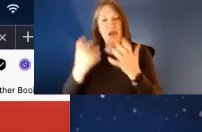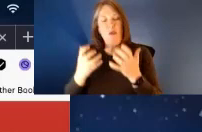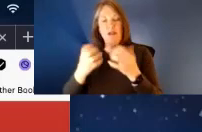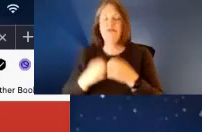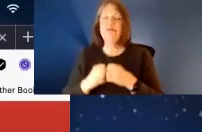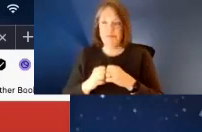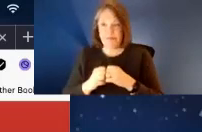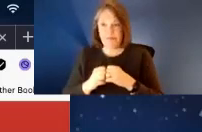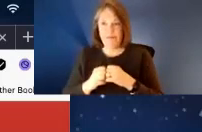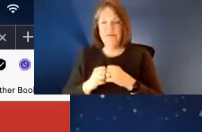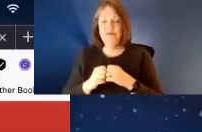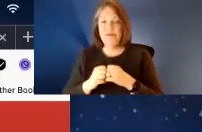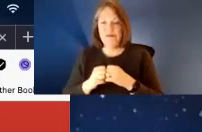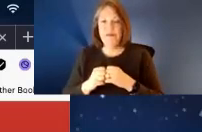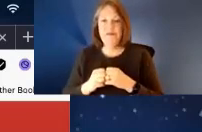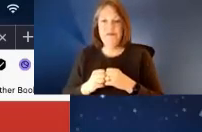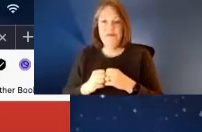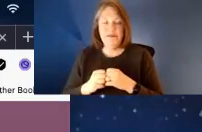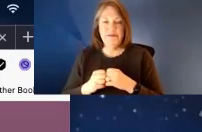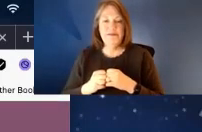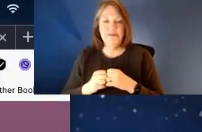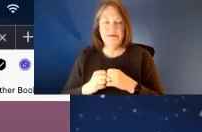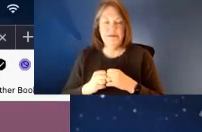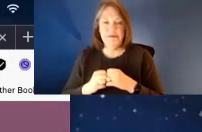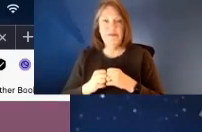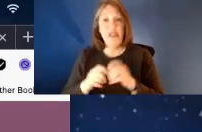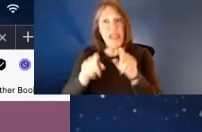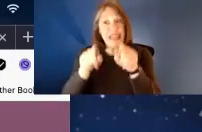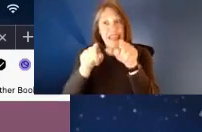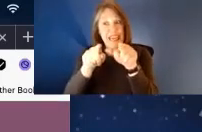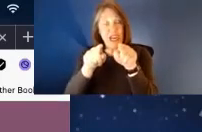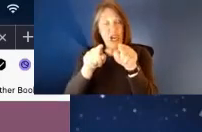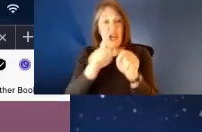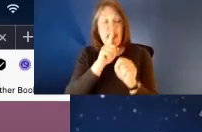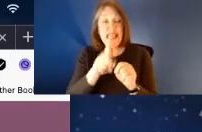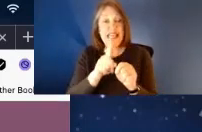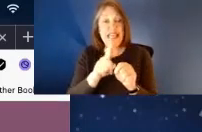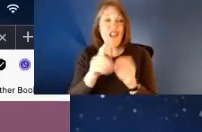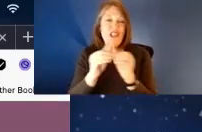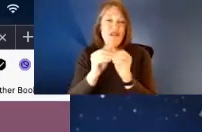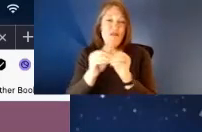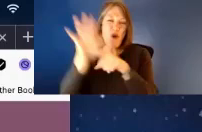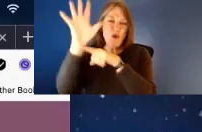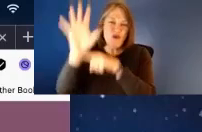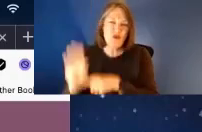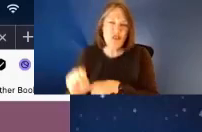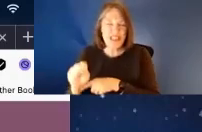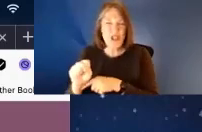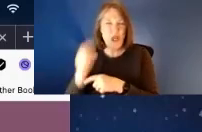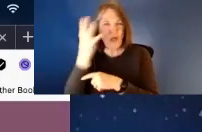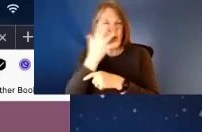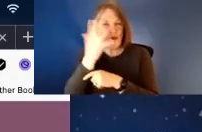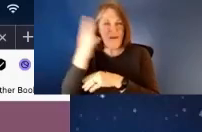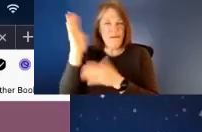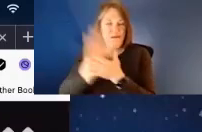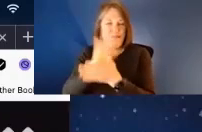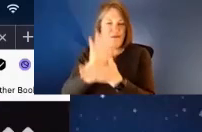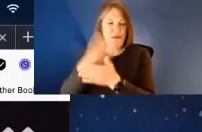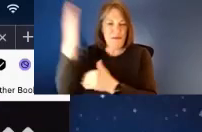06:47:03 >> RICK PEDOLSKY: Here is just a more traditional presentation using the single